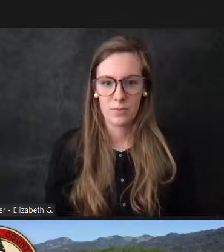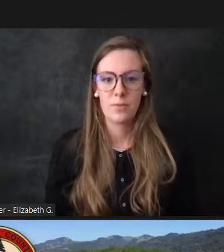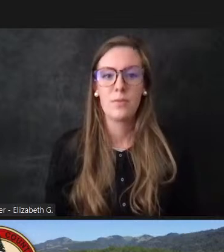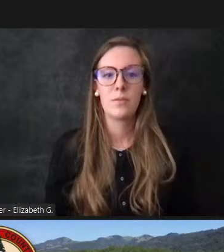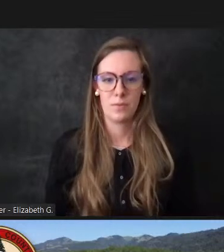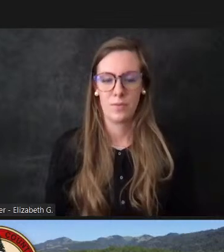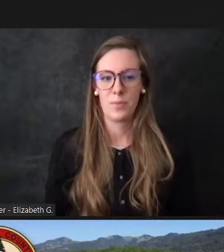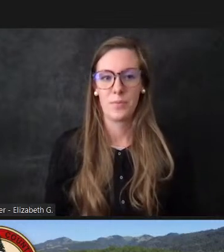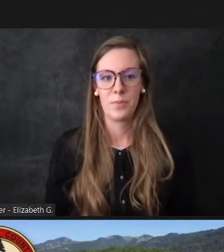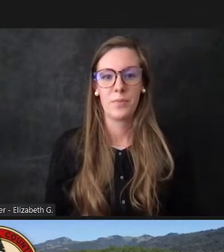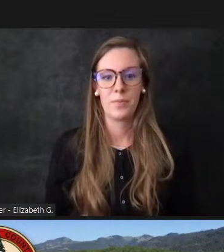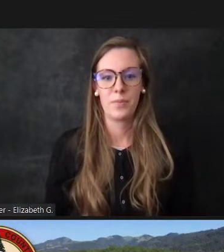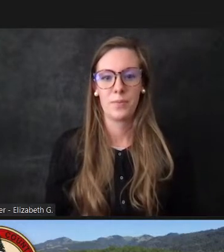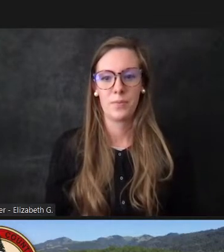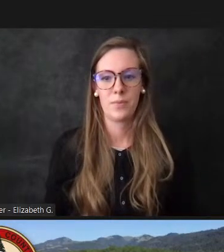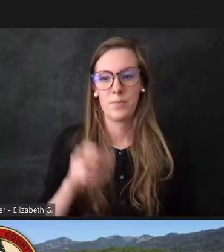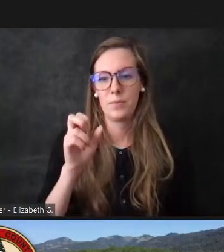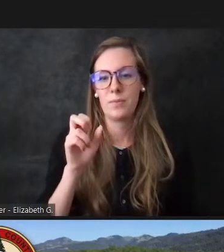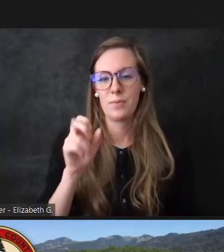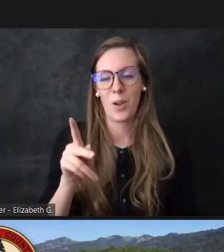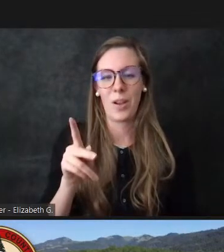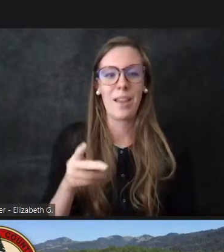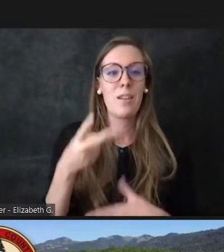So that's why I wasn't interpreting. Sorry.